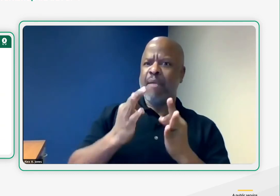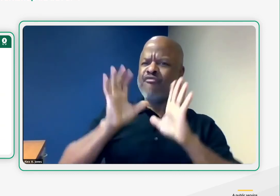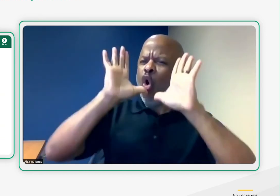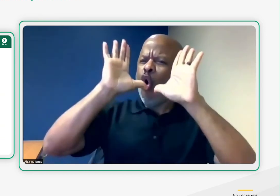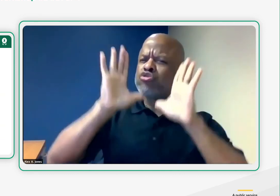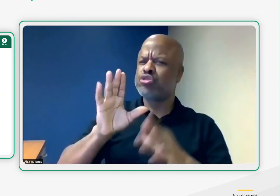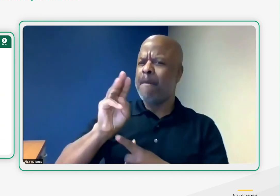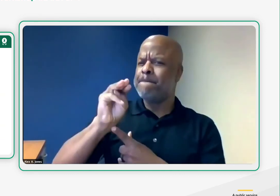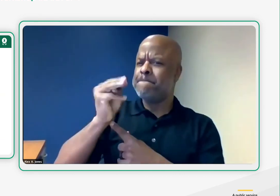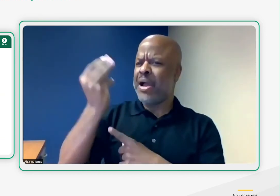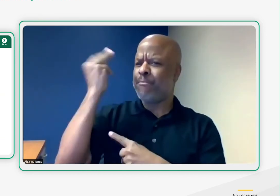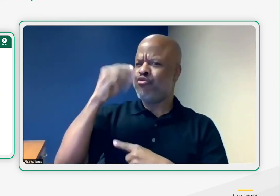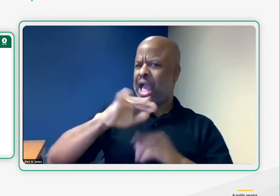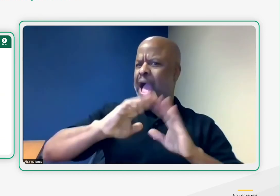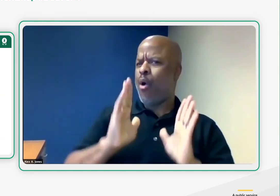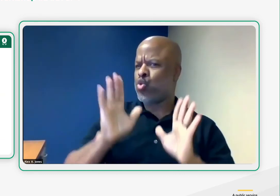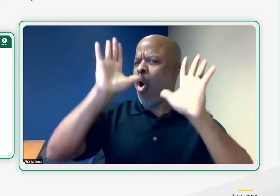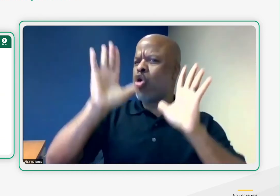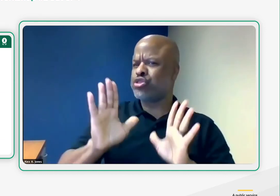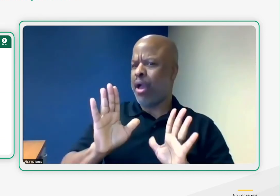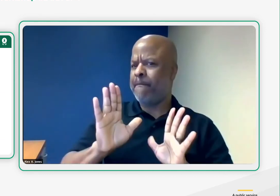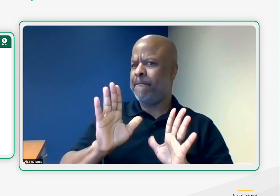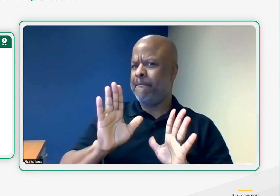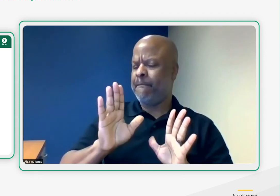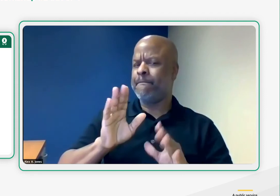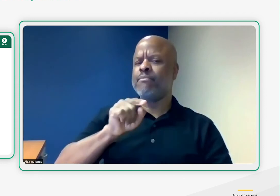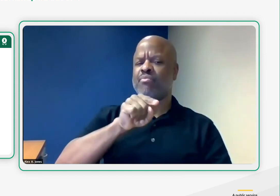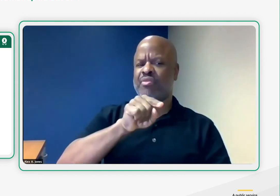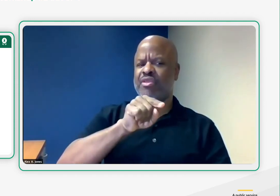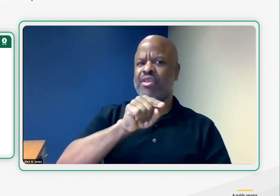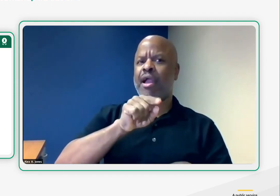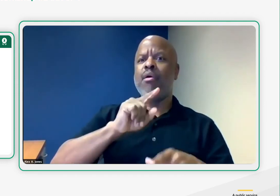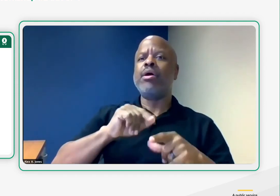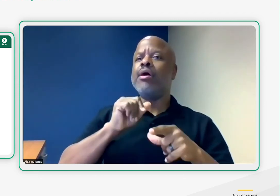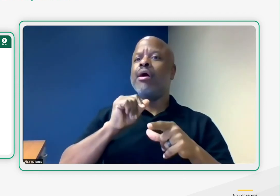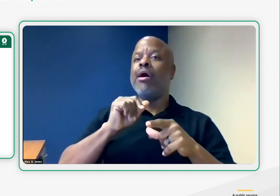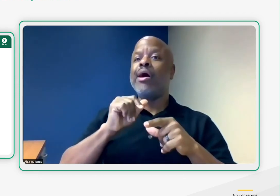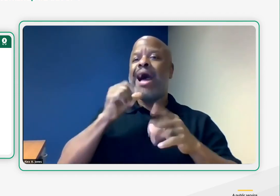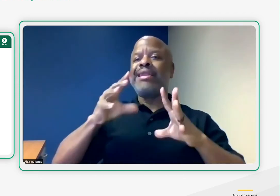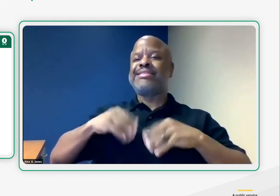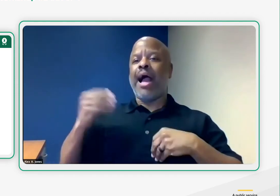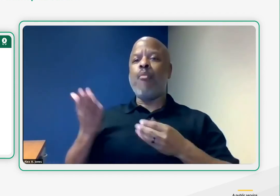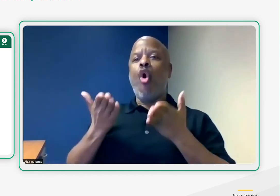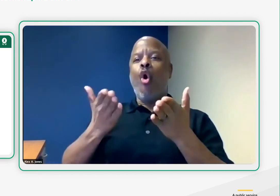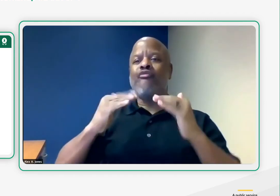You know, I remember looking back to my house, my family home, and that you don't want to